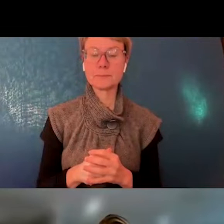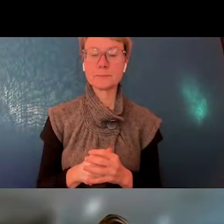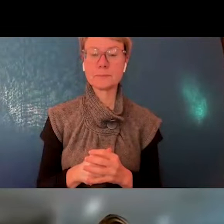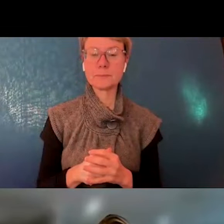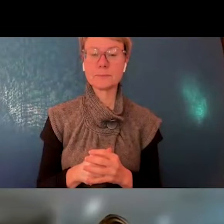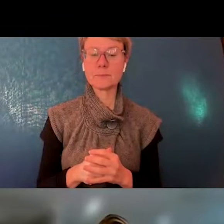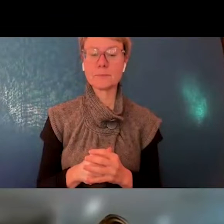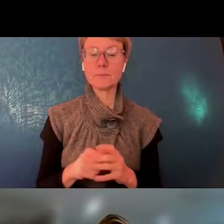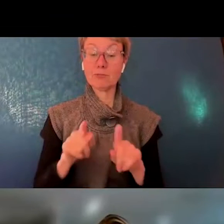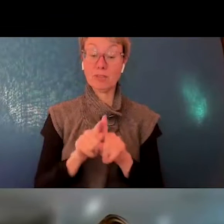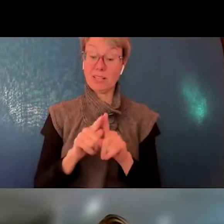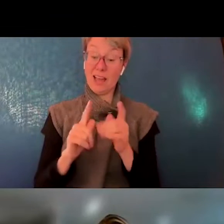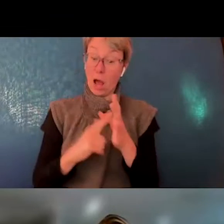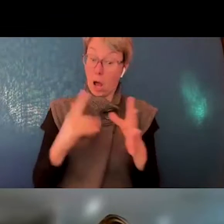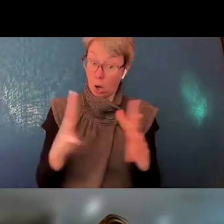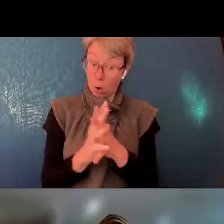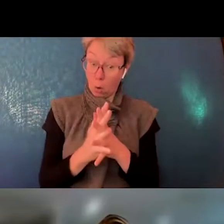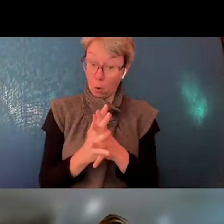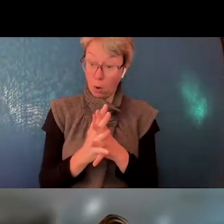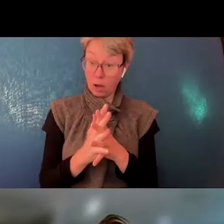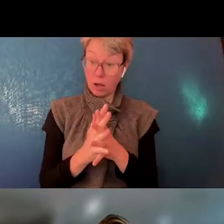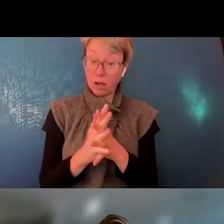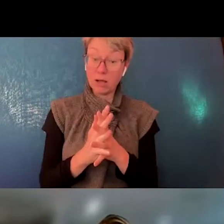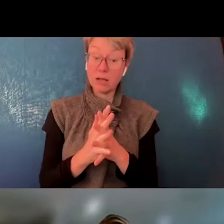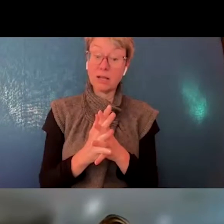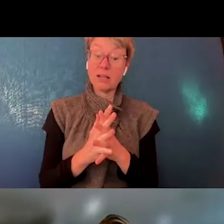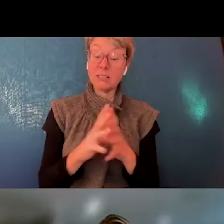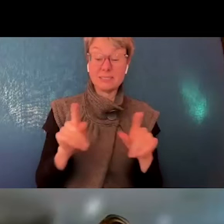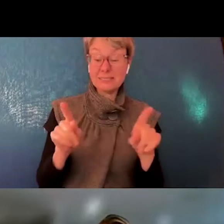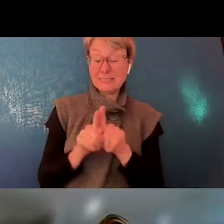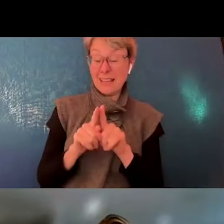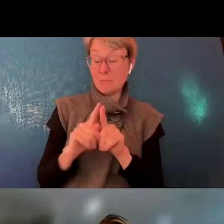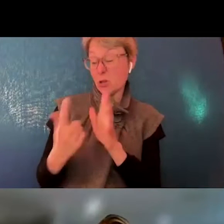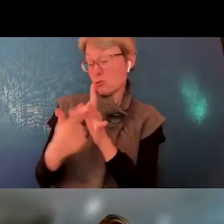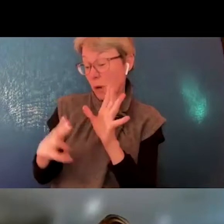criminal laws as uh the local court and District Court um if I could add one further substantive